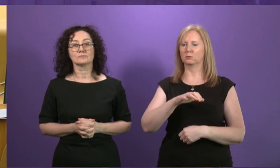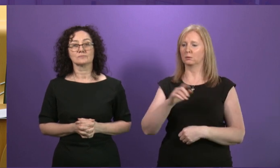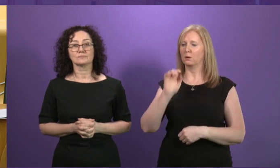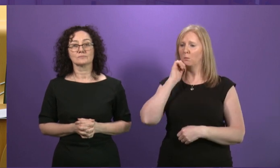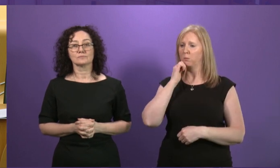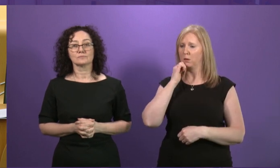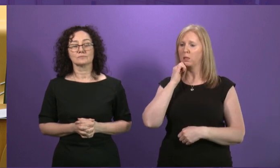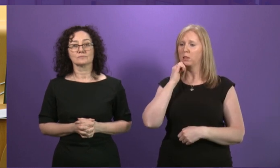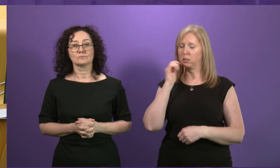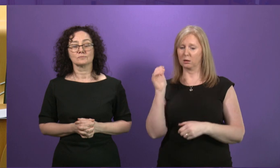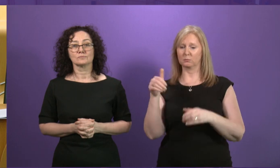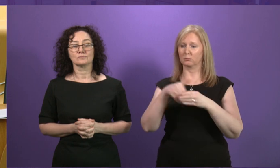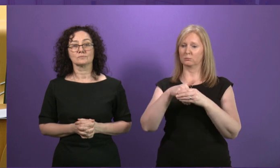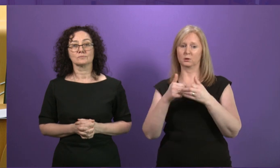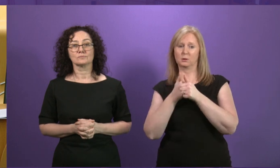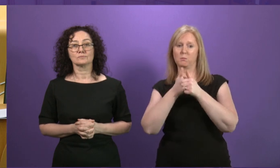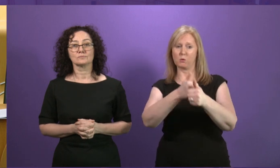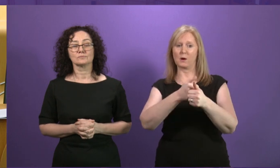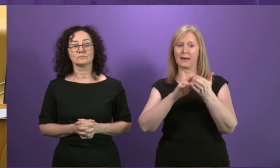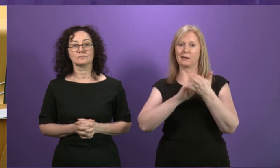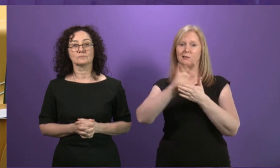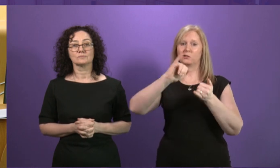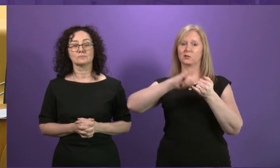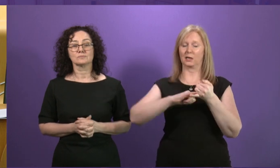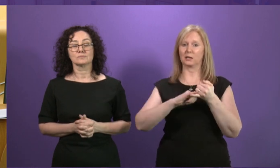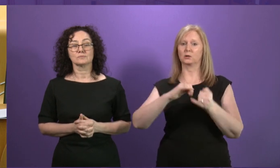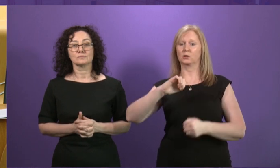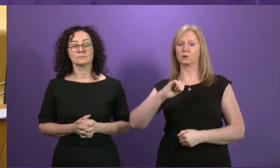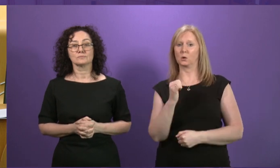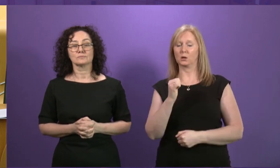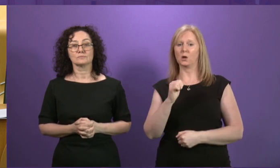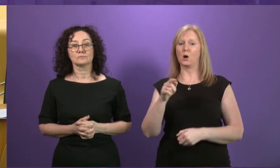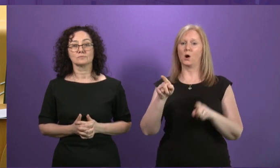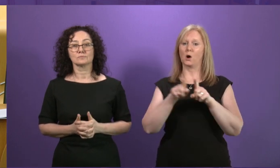such as NHS Health Scotland and the Royal College of Paediatrics and Child Health and